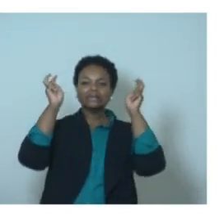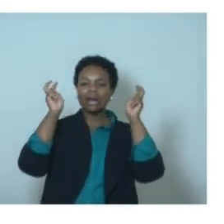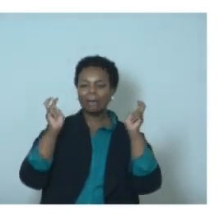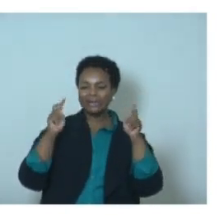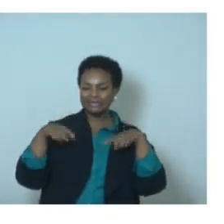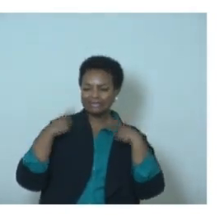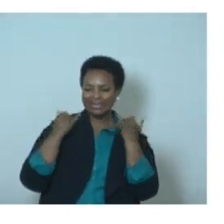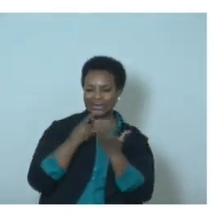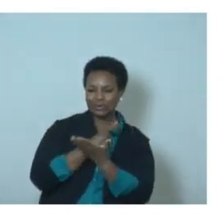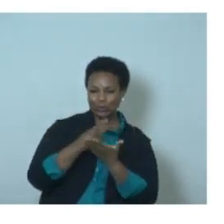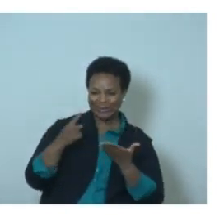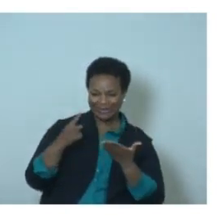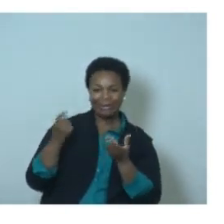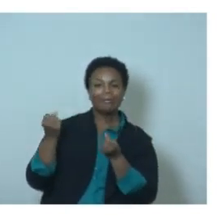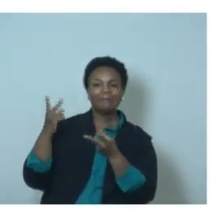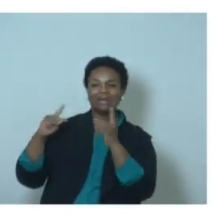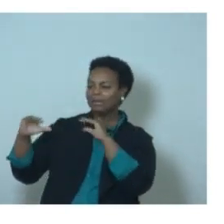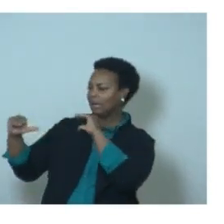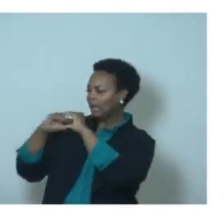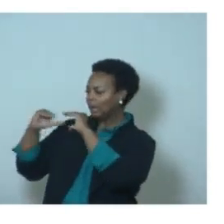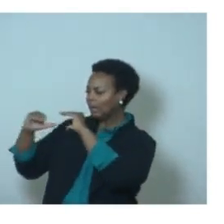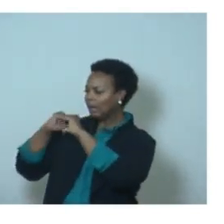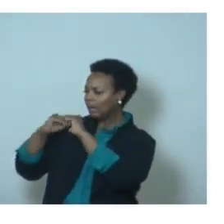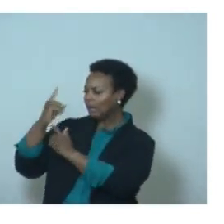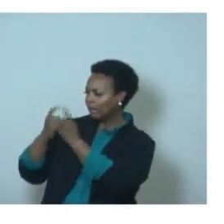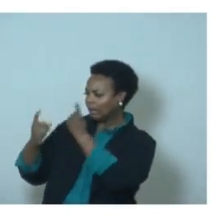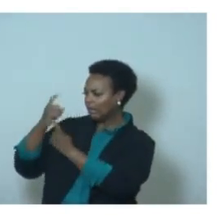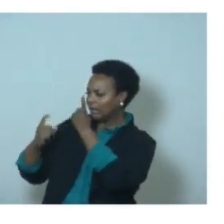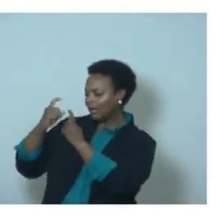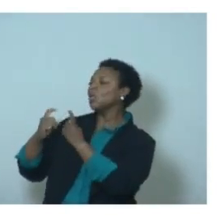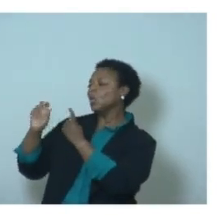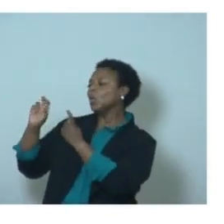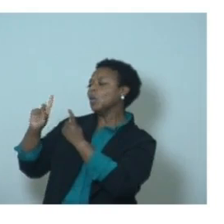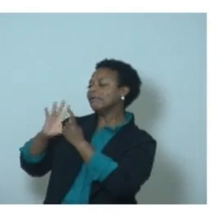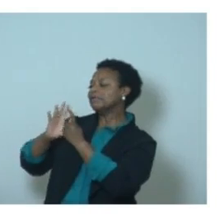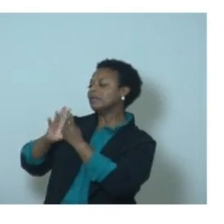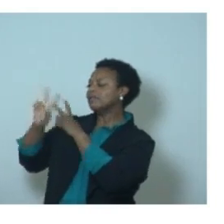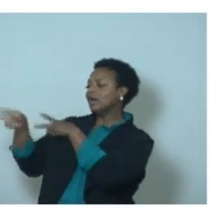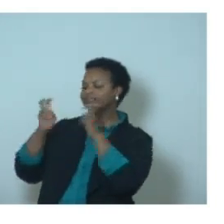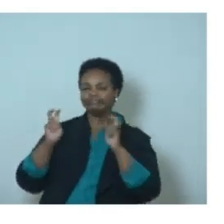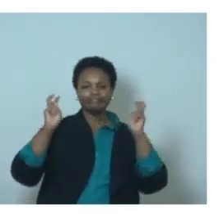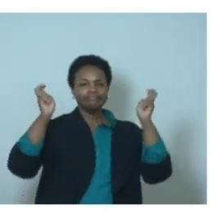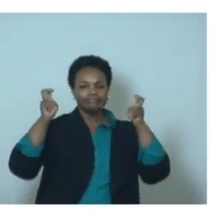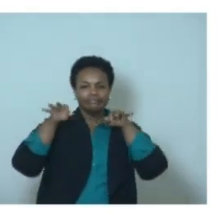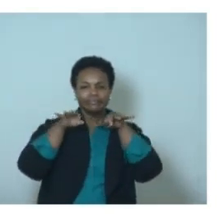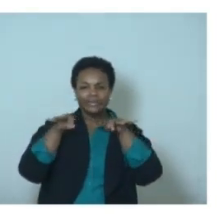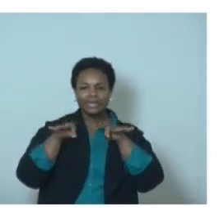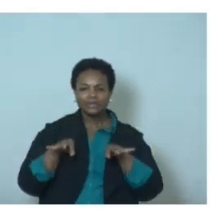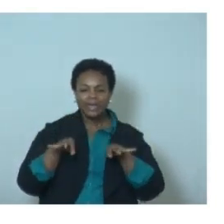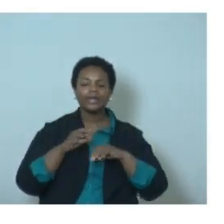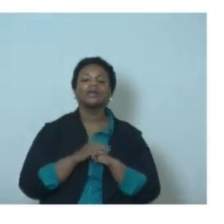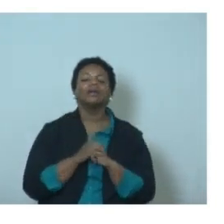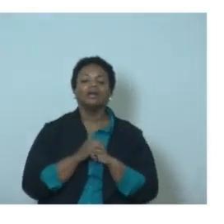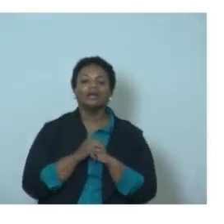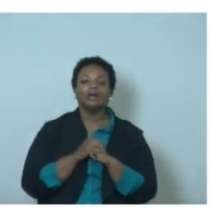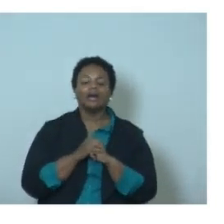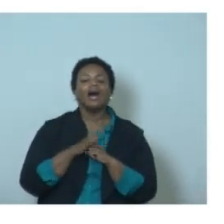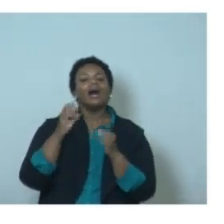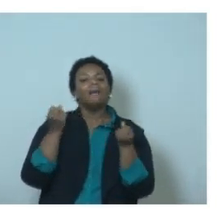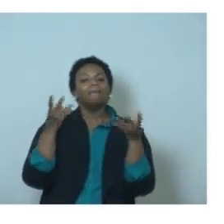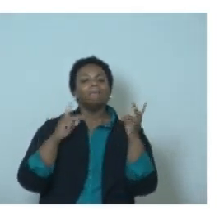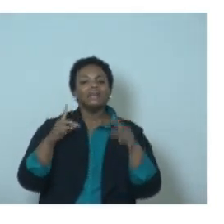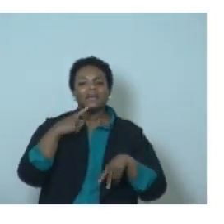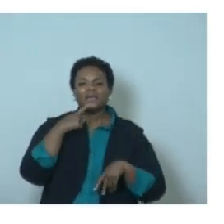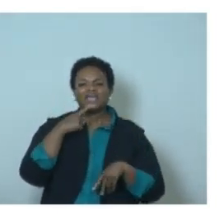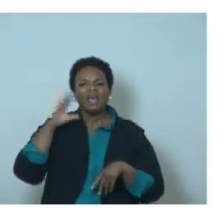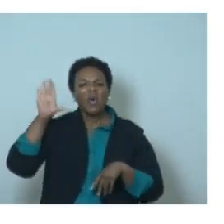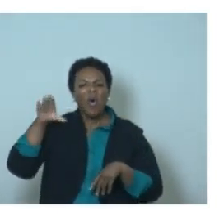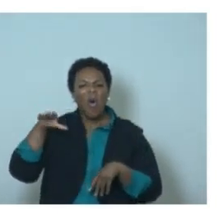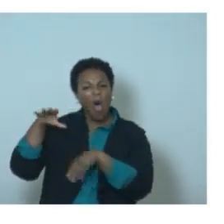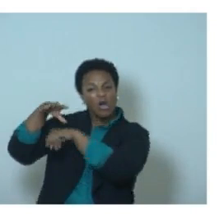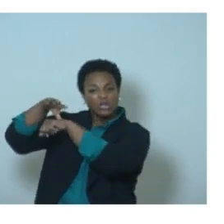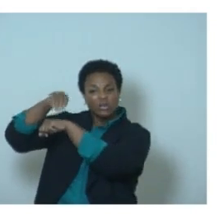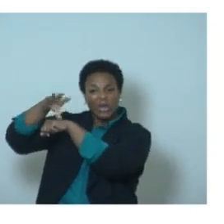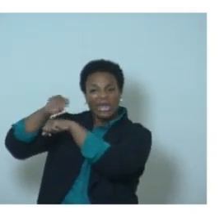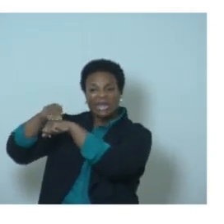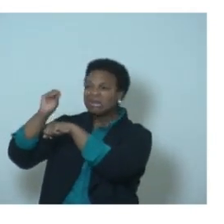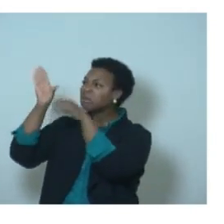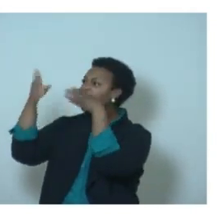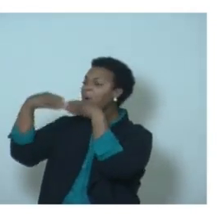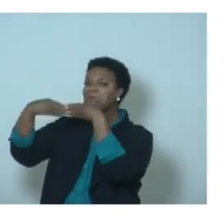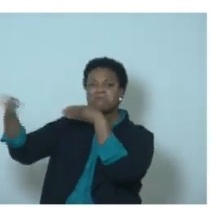TRY TO SELECT THE TOPIC THAT I GET THE MOST EMAILS ABOUT OR THE GETS BROUGHT UP THE MOST AND YOU PROBABLY HAVE ALL HEARD THIS A LOT OF PEOPLE JUST SAY WE SHOULD JUST DO WHAT SWEDEN DID THEY